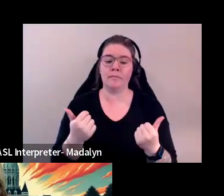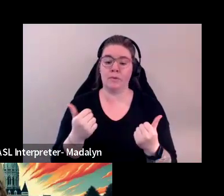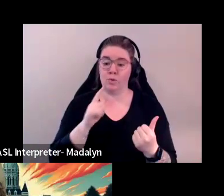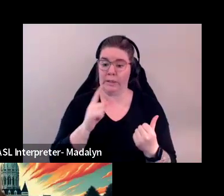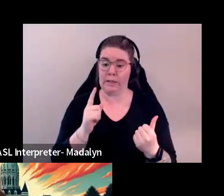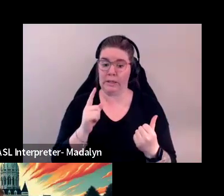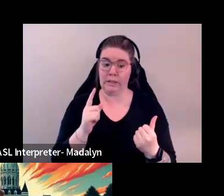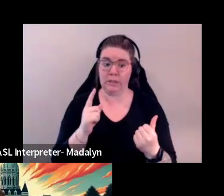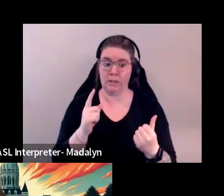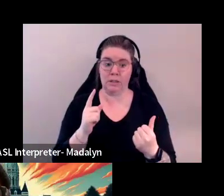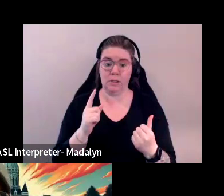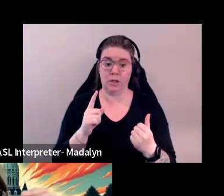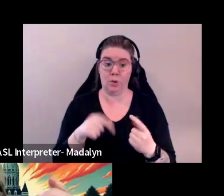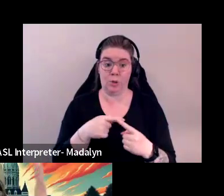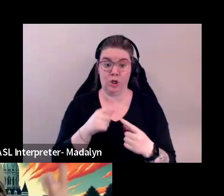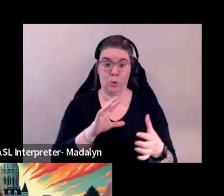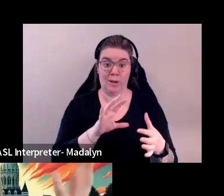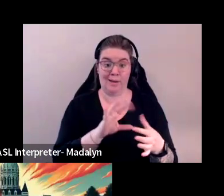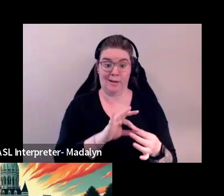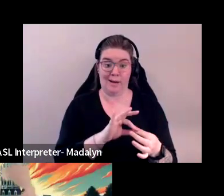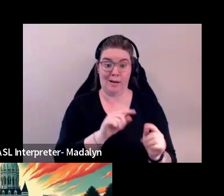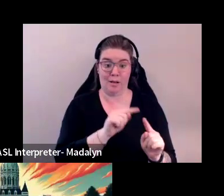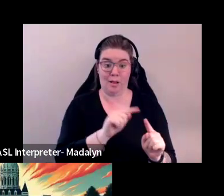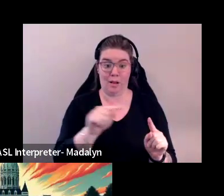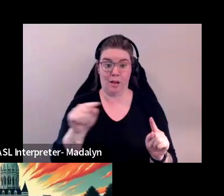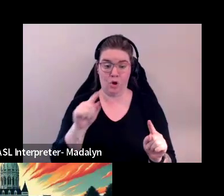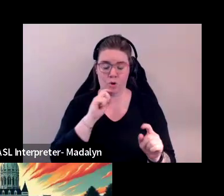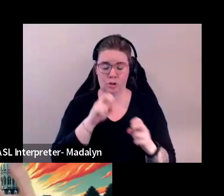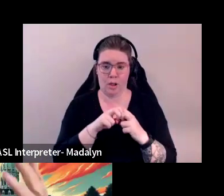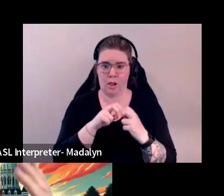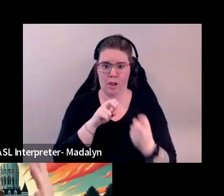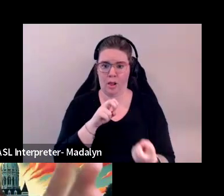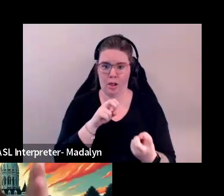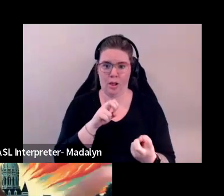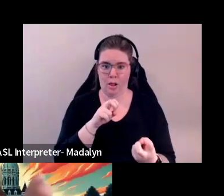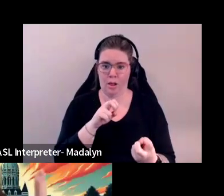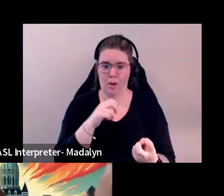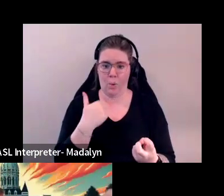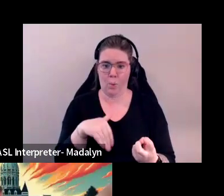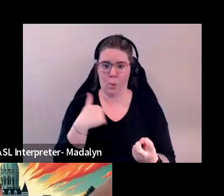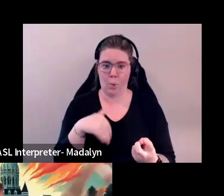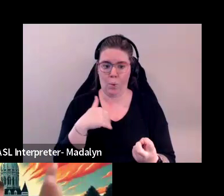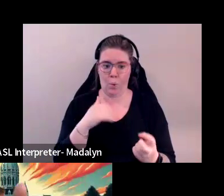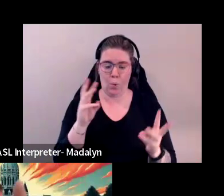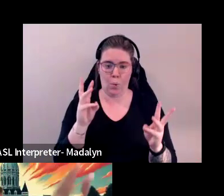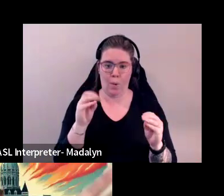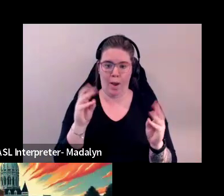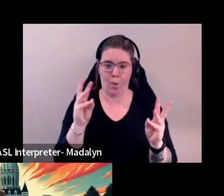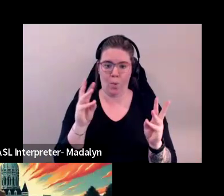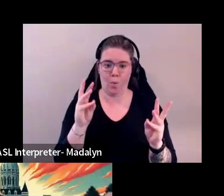Tom Olin: once you connect the dot, your your mouth is going to go wide open because you won't. Everywhere you turn everywhere you turn